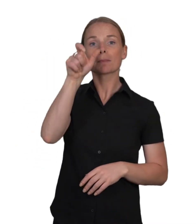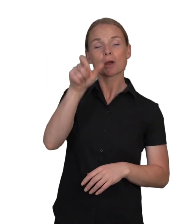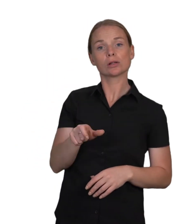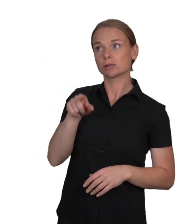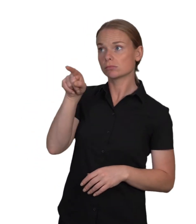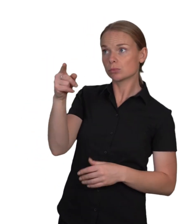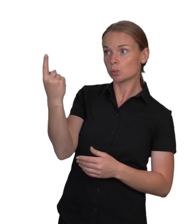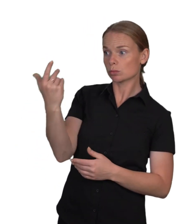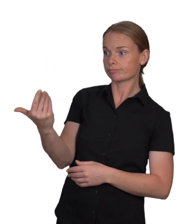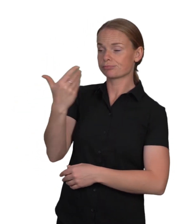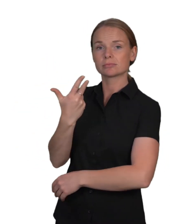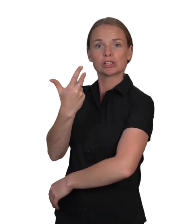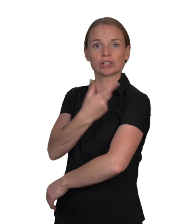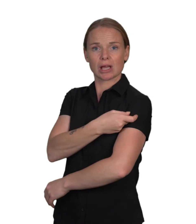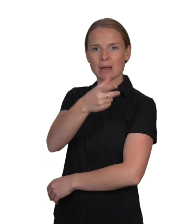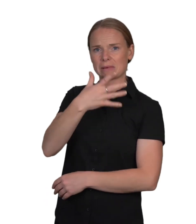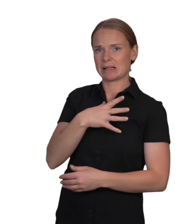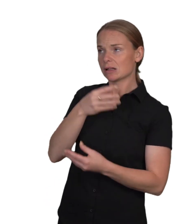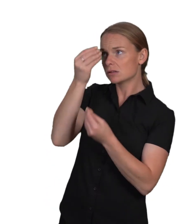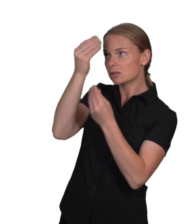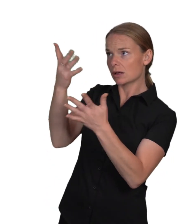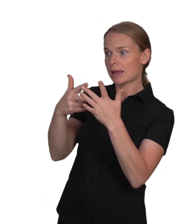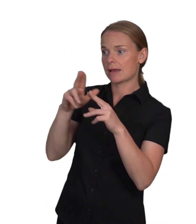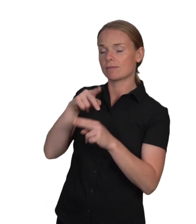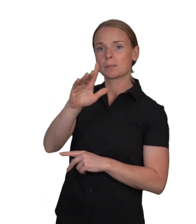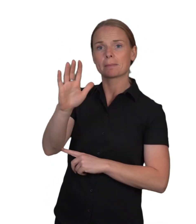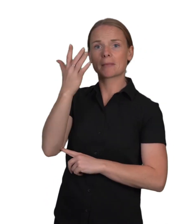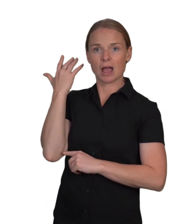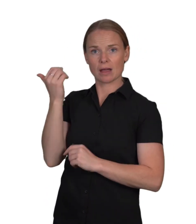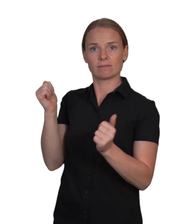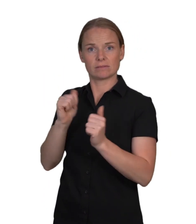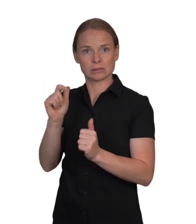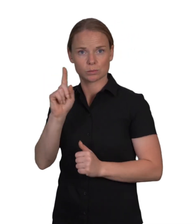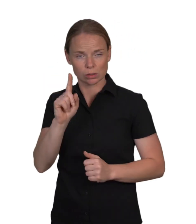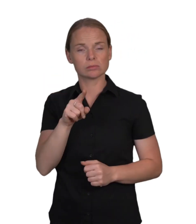Tell your immunisation provider if you have had